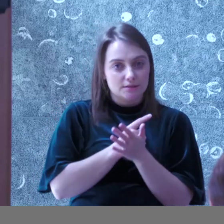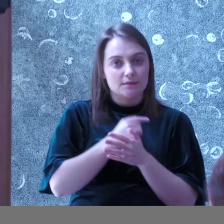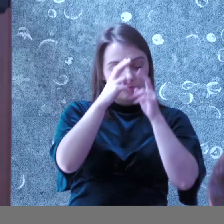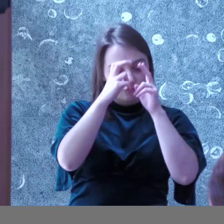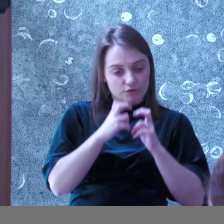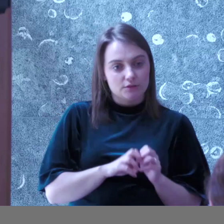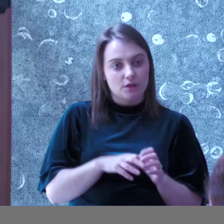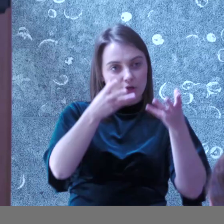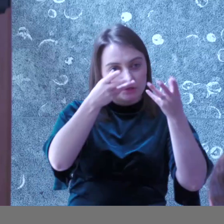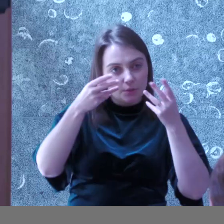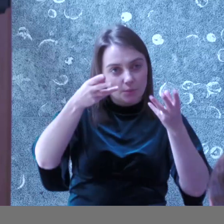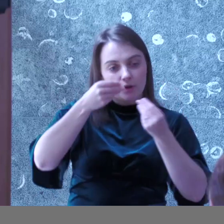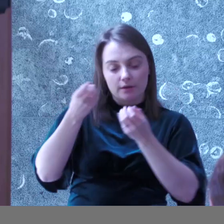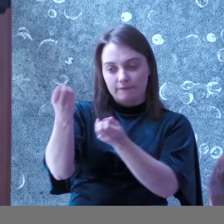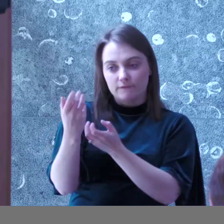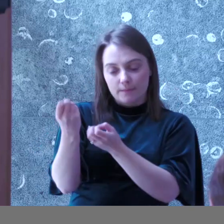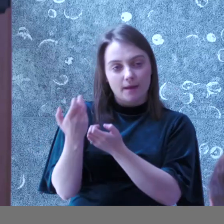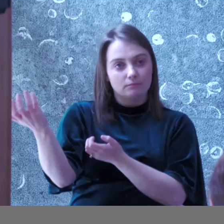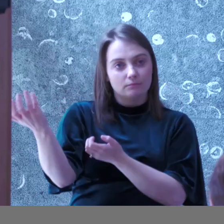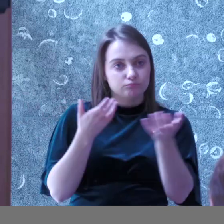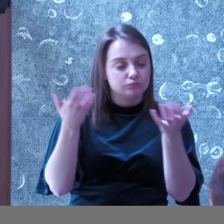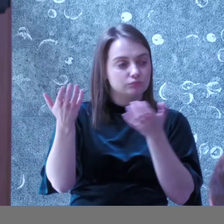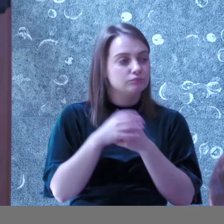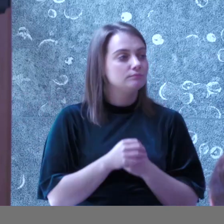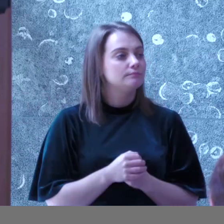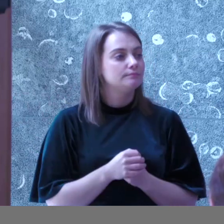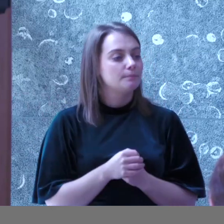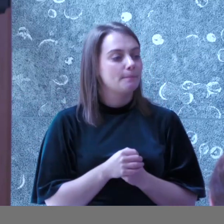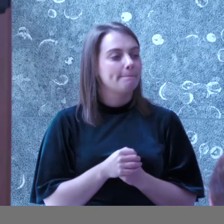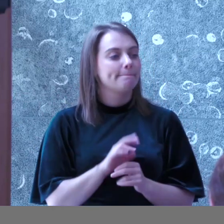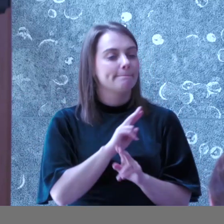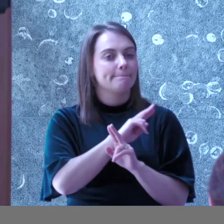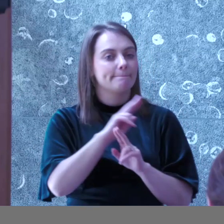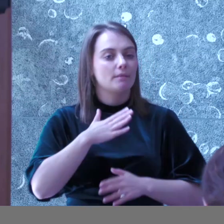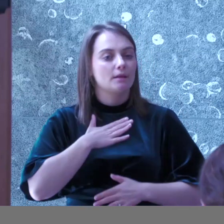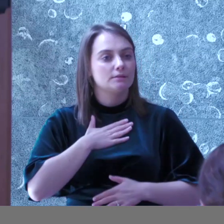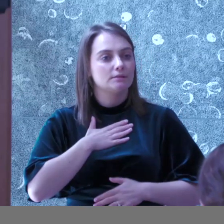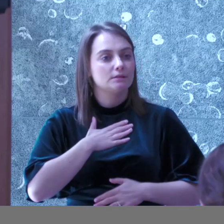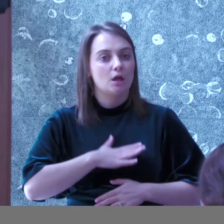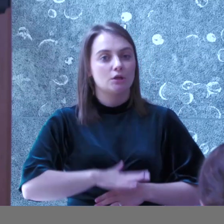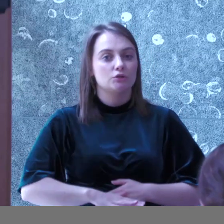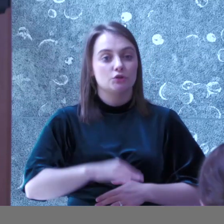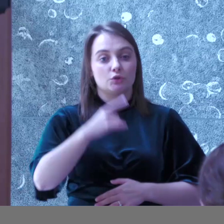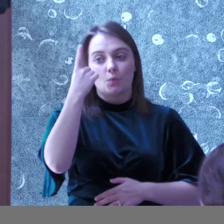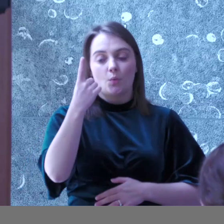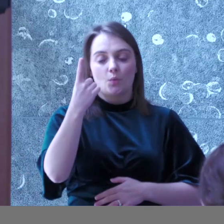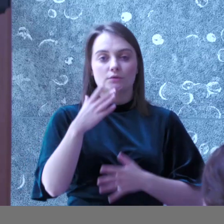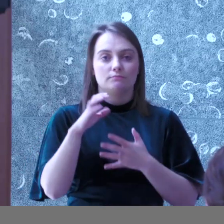the insight. And it's not just one extreme. If we think about the bell curve, it's not just